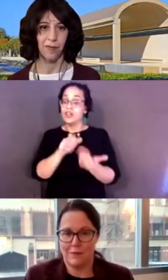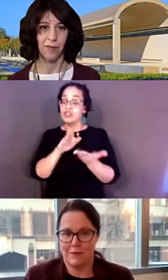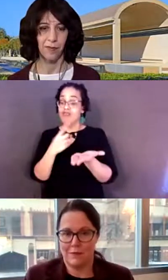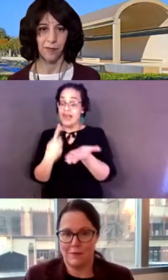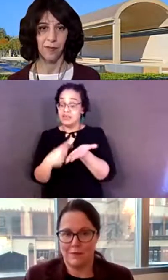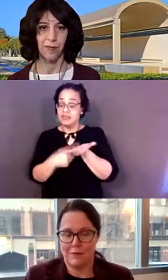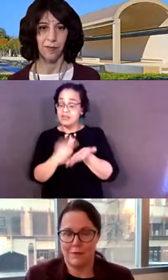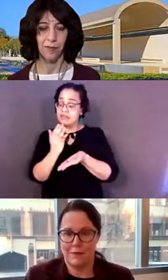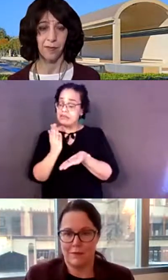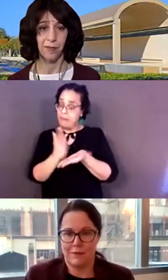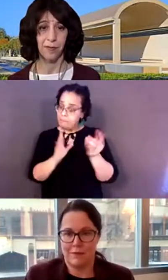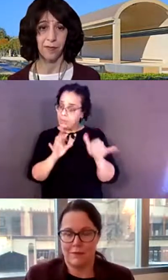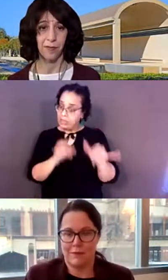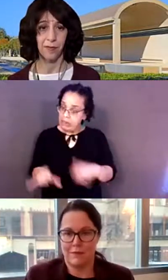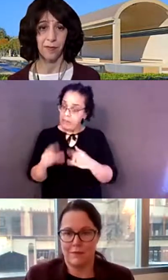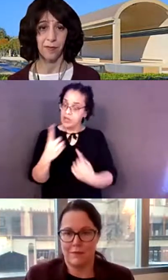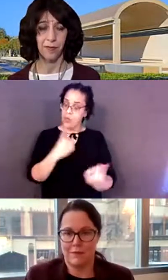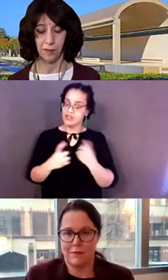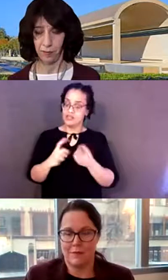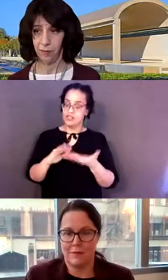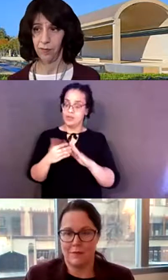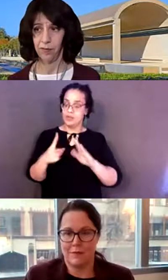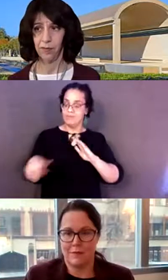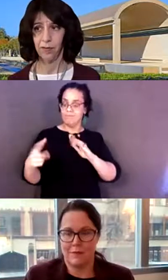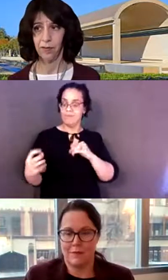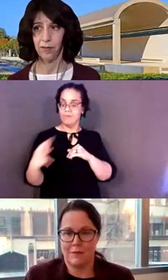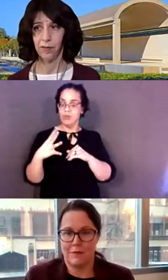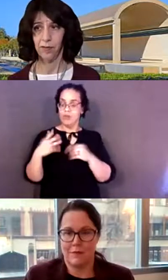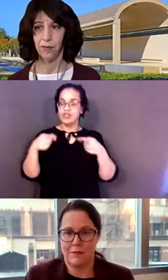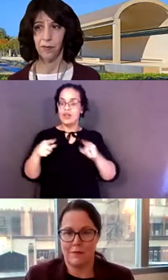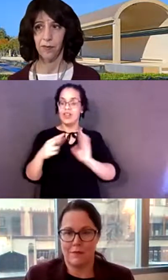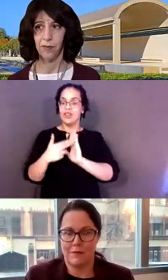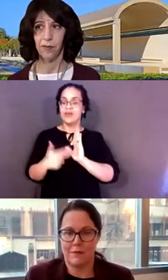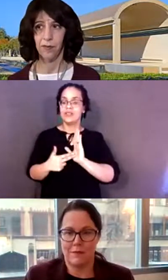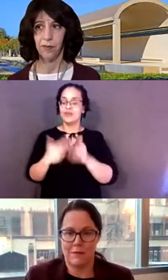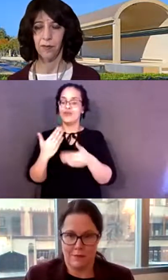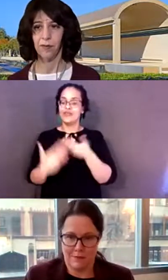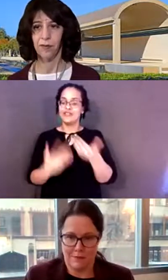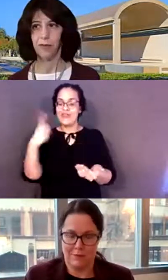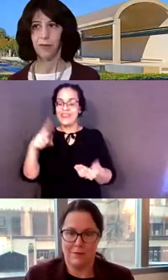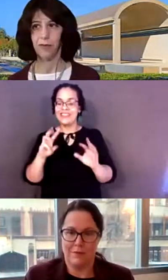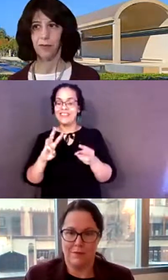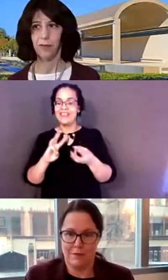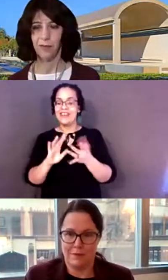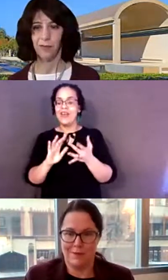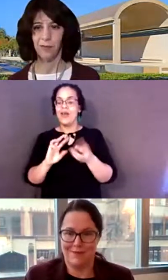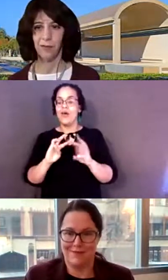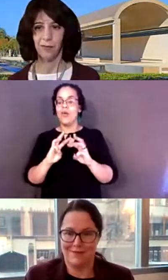submitted by community during the registration process for this webinar. So